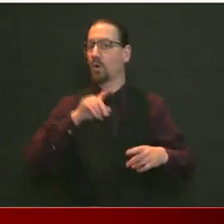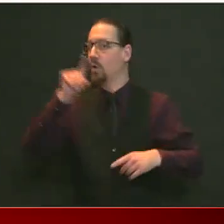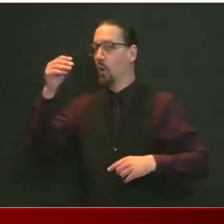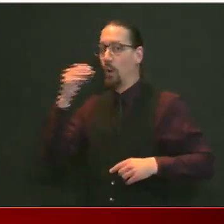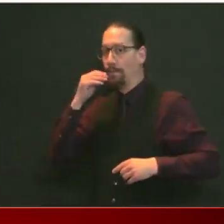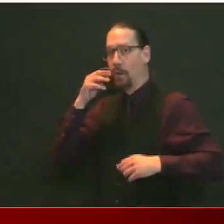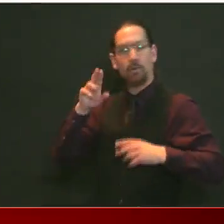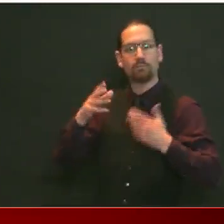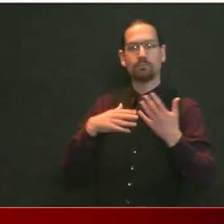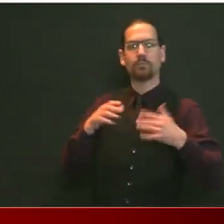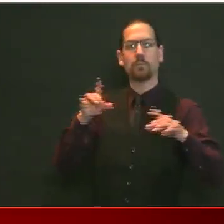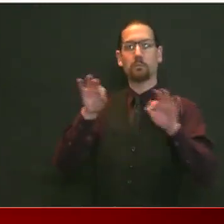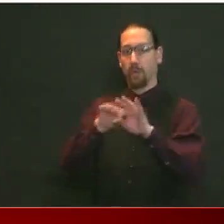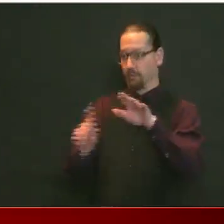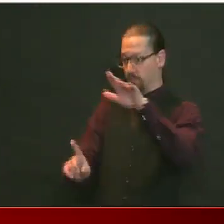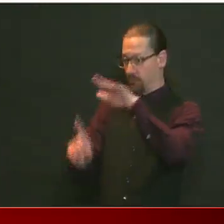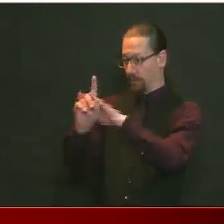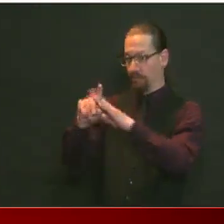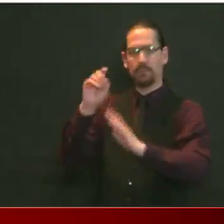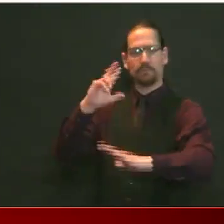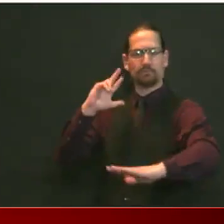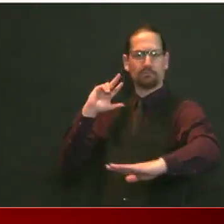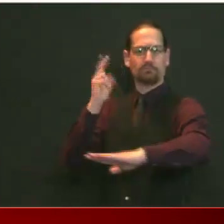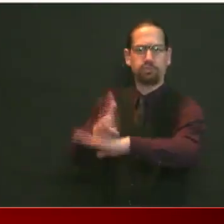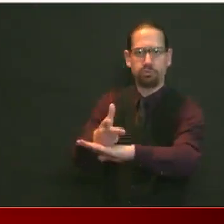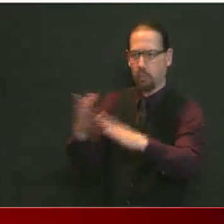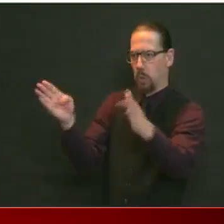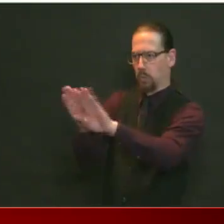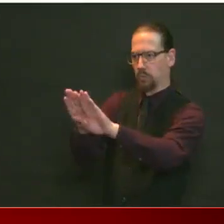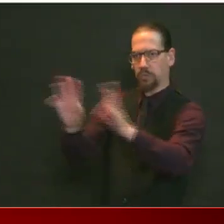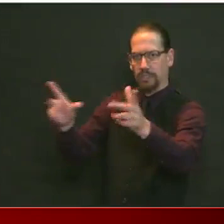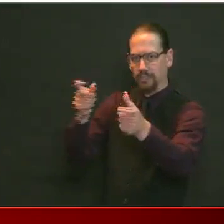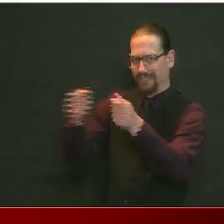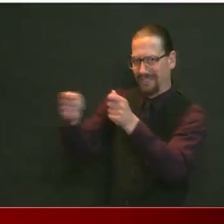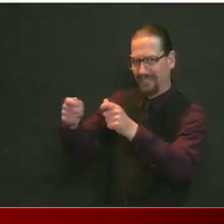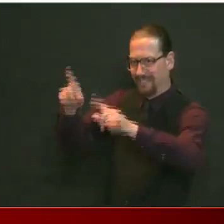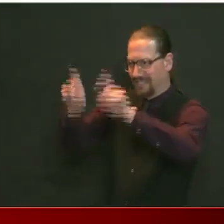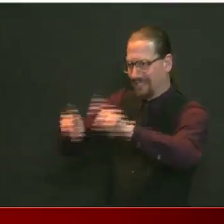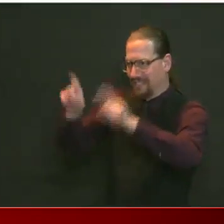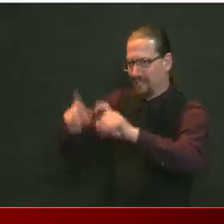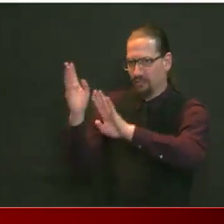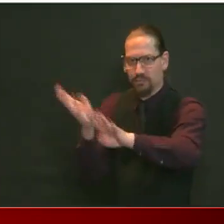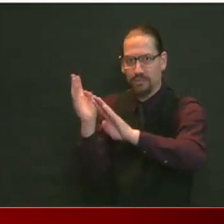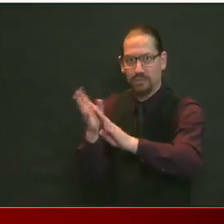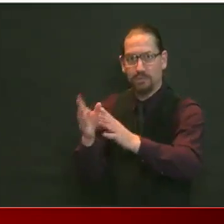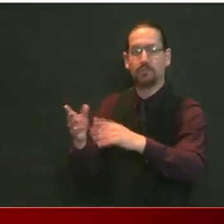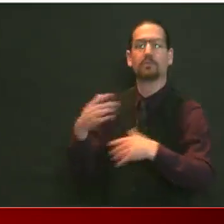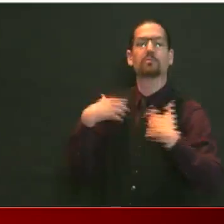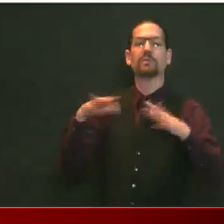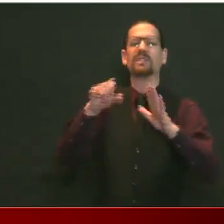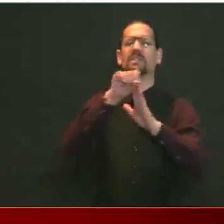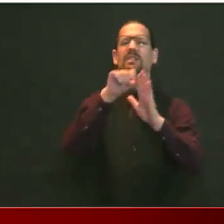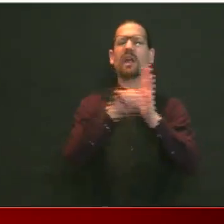THE VIRUS IS RUNNING ITSELF AT THIS ZIP CODE AND WE GET IN THERE QUICKLY AND PUT A LID ON IT.